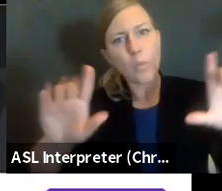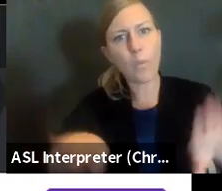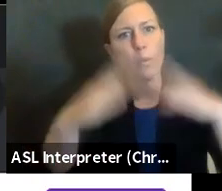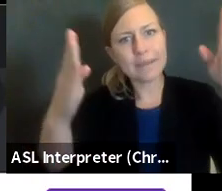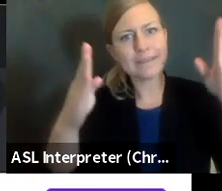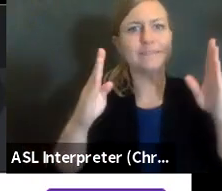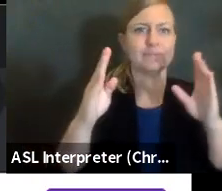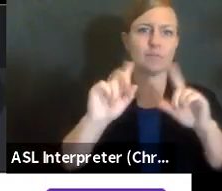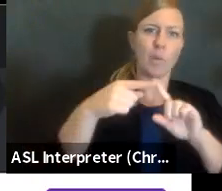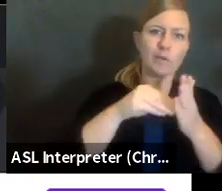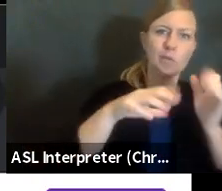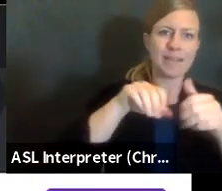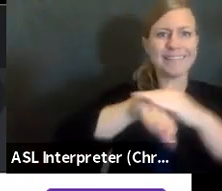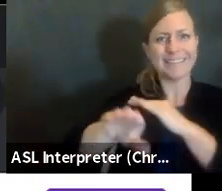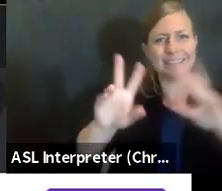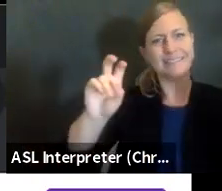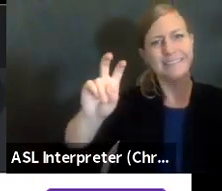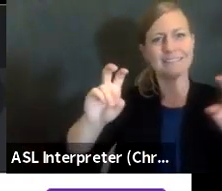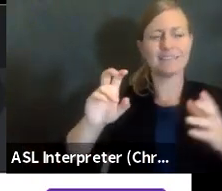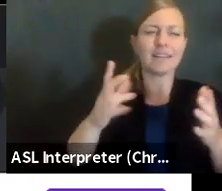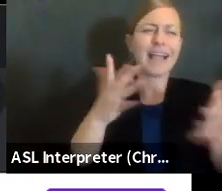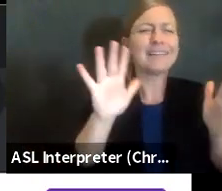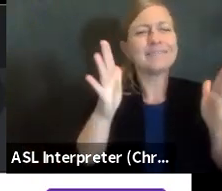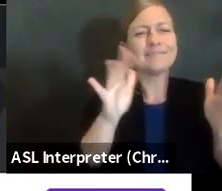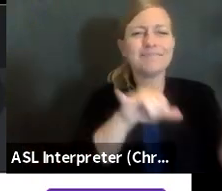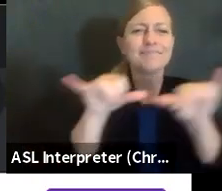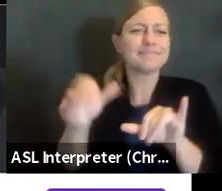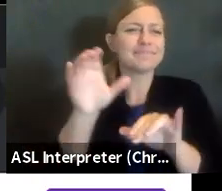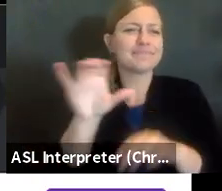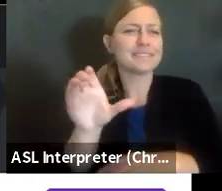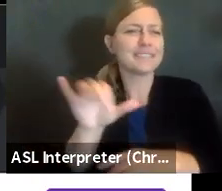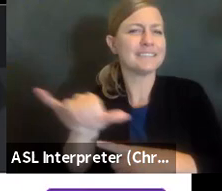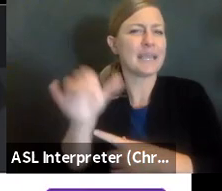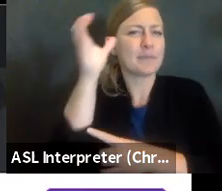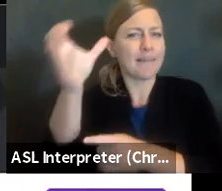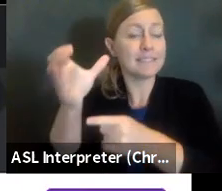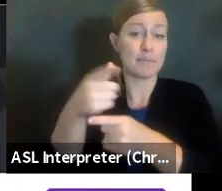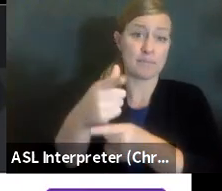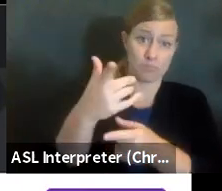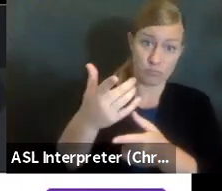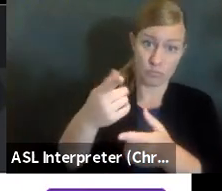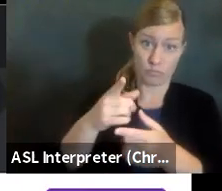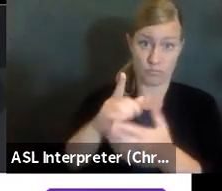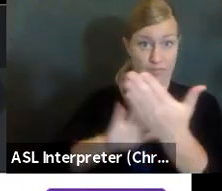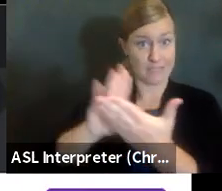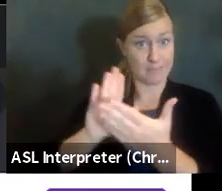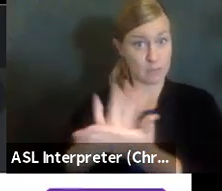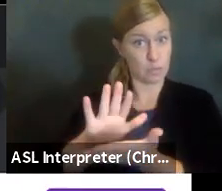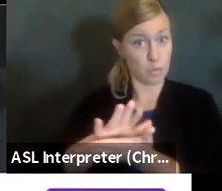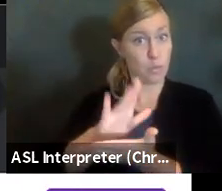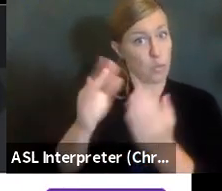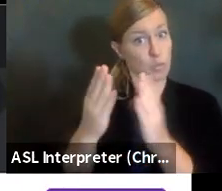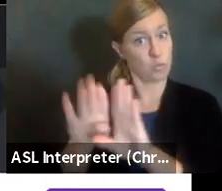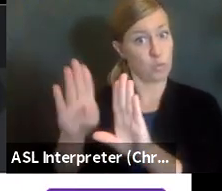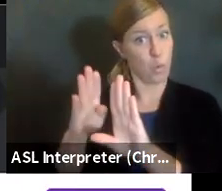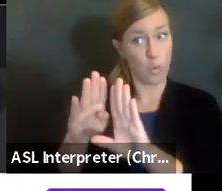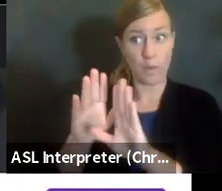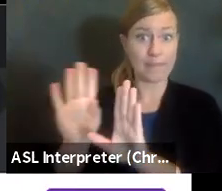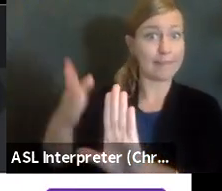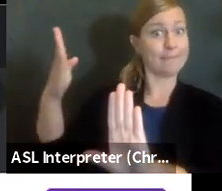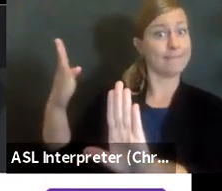ESD 112 - Katherine Livick: So it's kind of like do I leave my classroom door open when I go to lunch and the kids can wander in and out, or do I lock it. So just something to think about there.